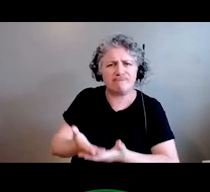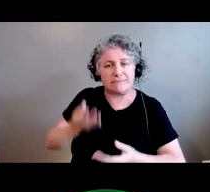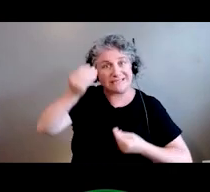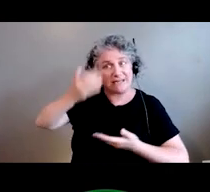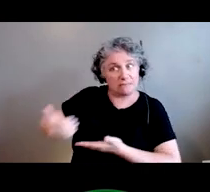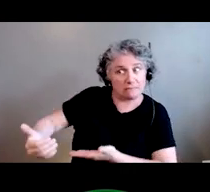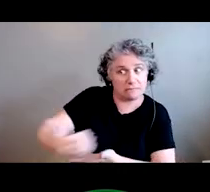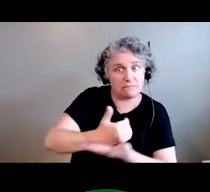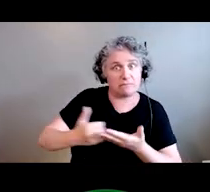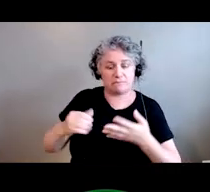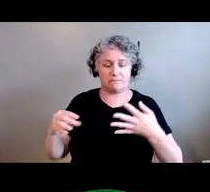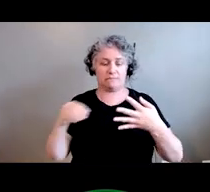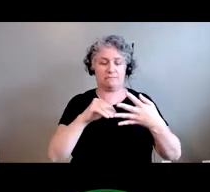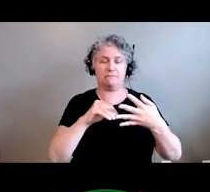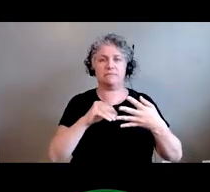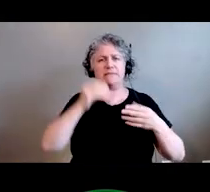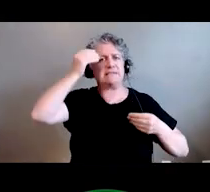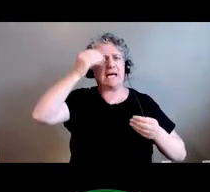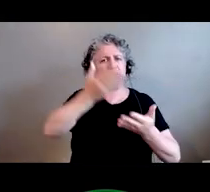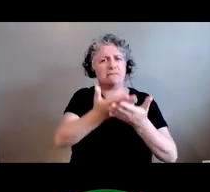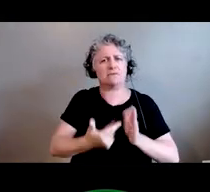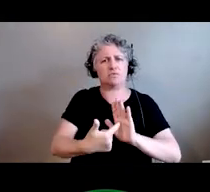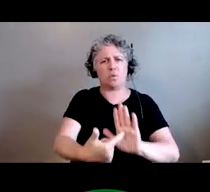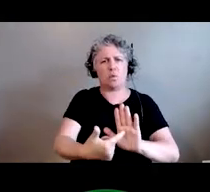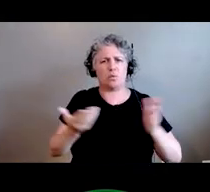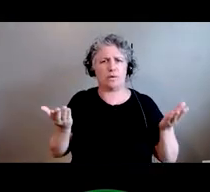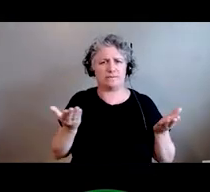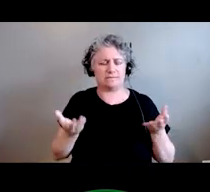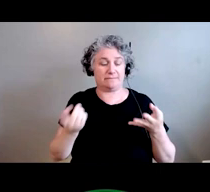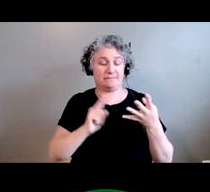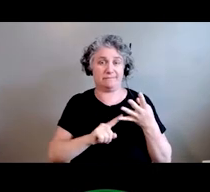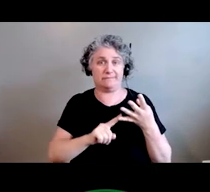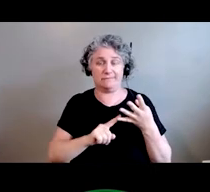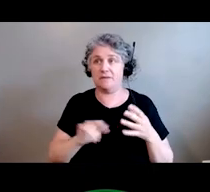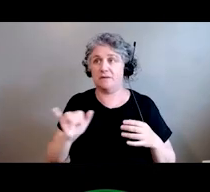In nature spaces in a chapter we're referring to ways to move forward.